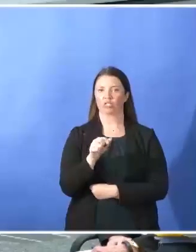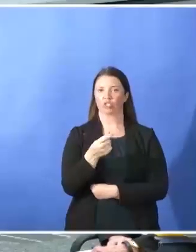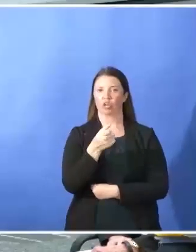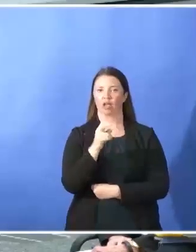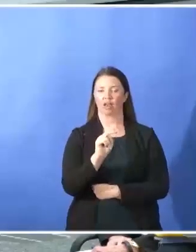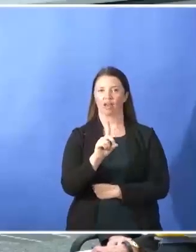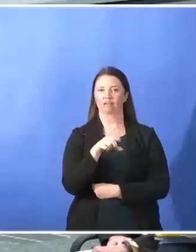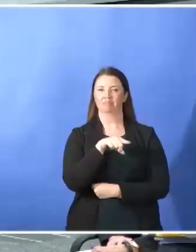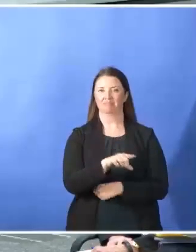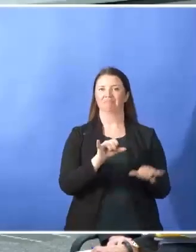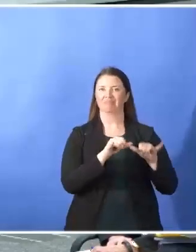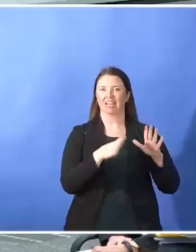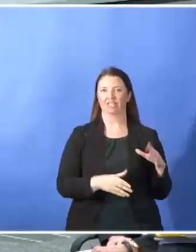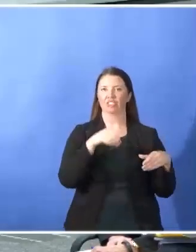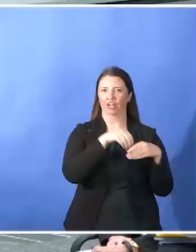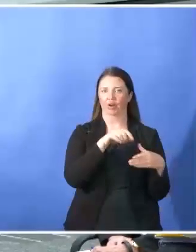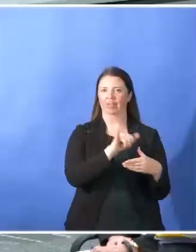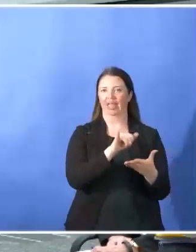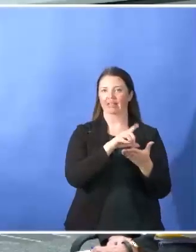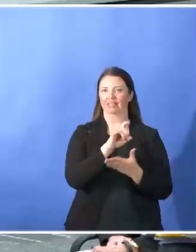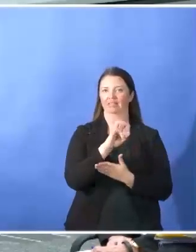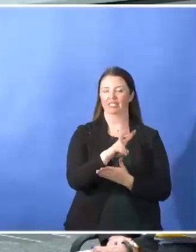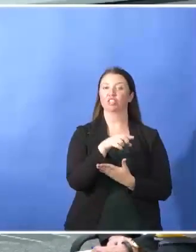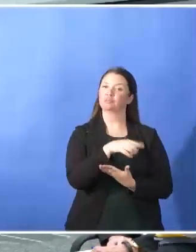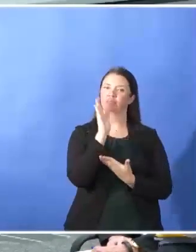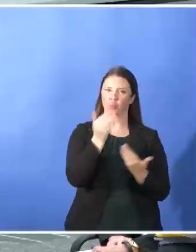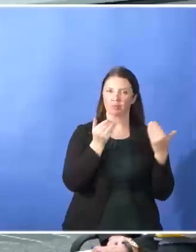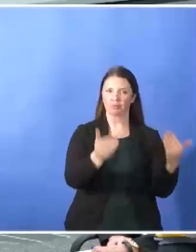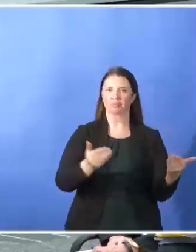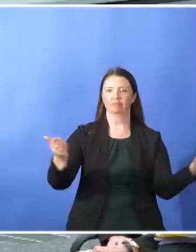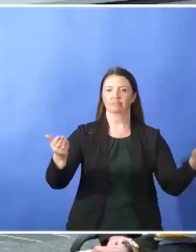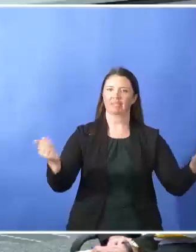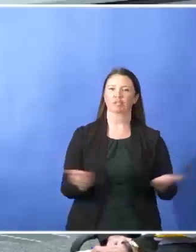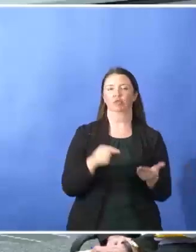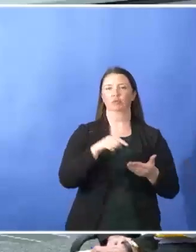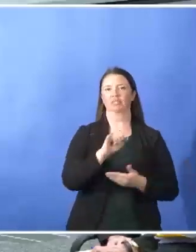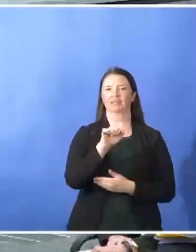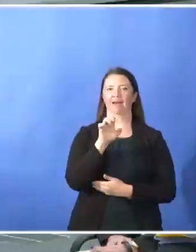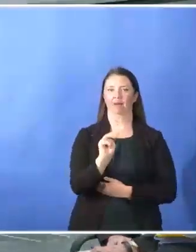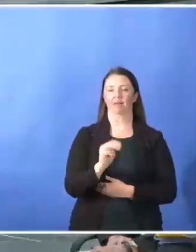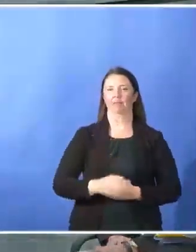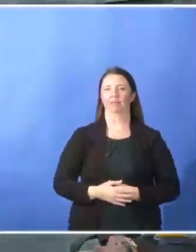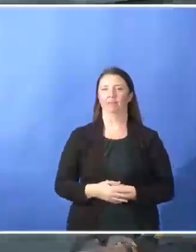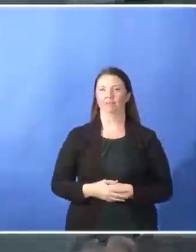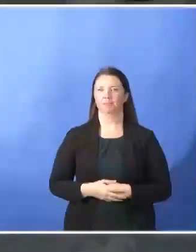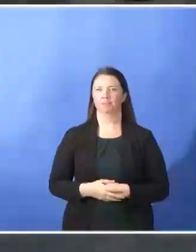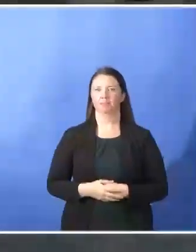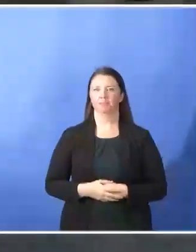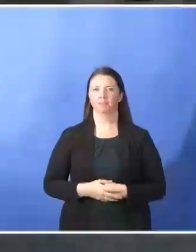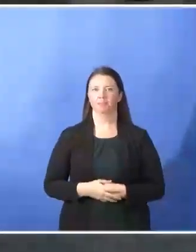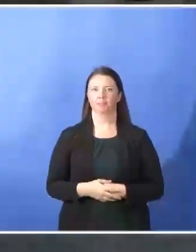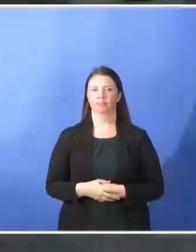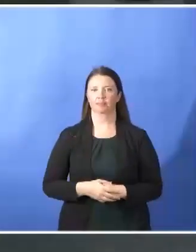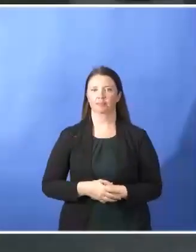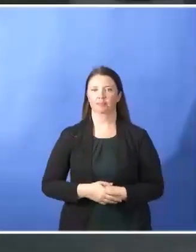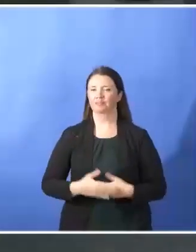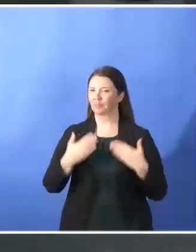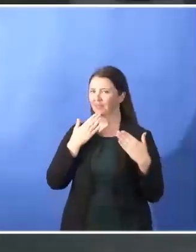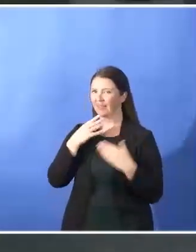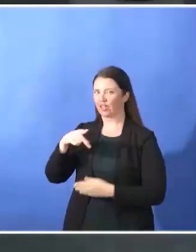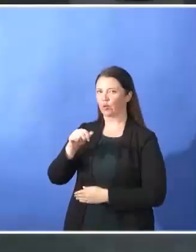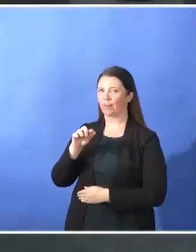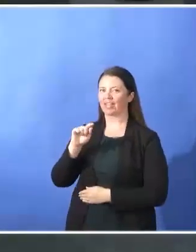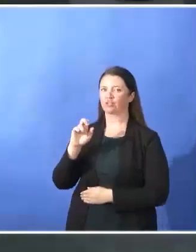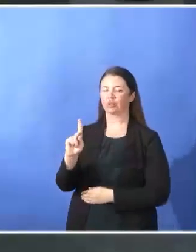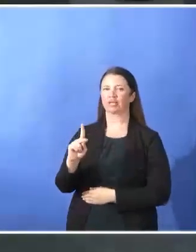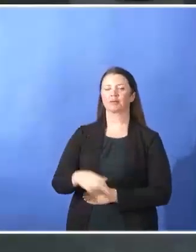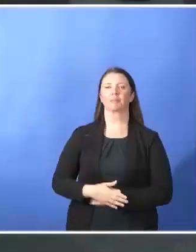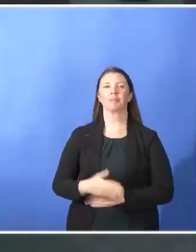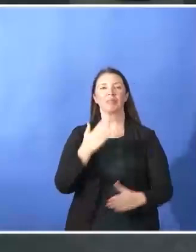THANK YOU. GOOD MORNING.